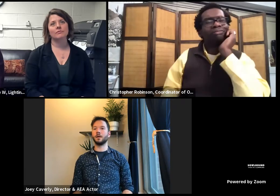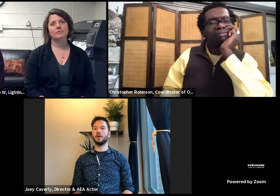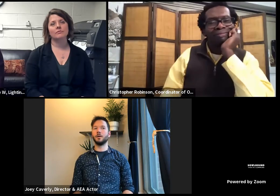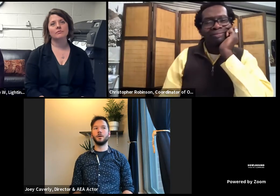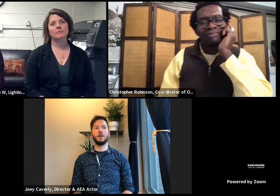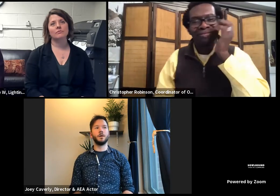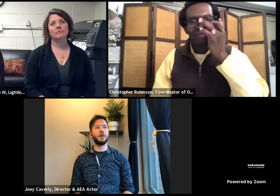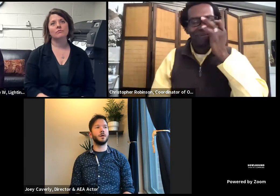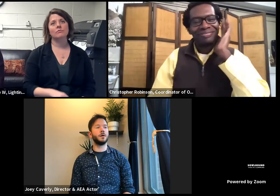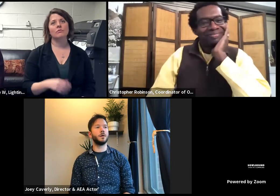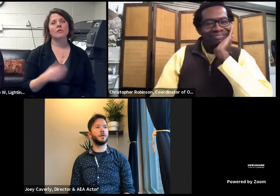that you've had in the past.